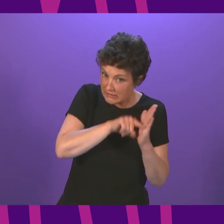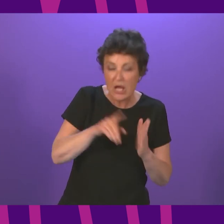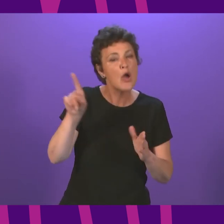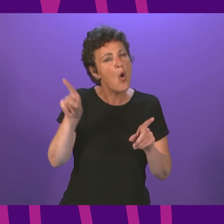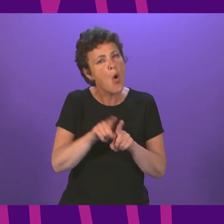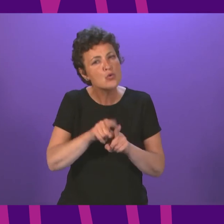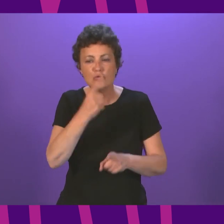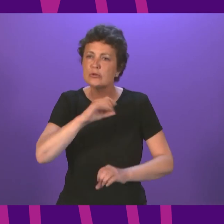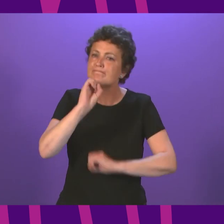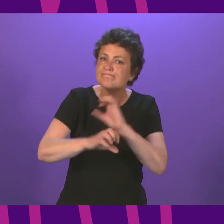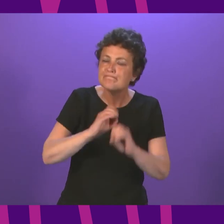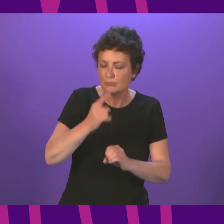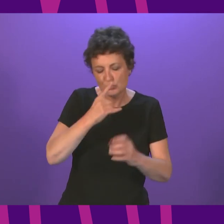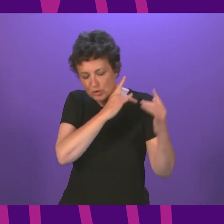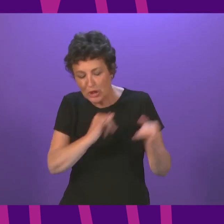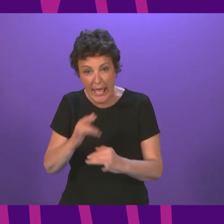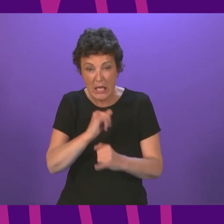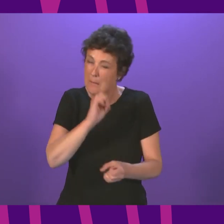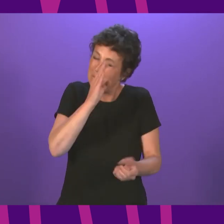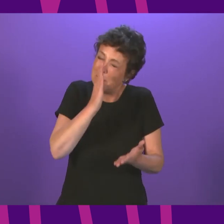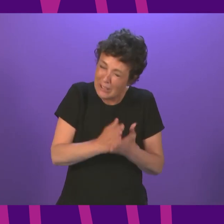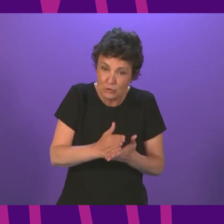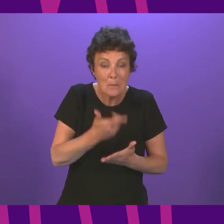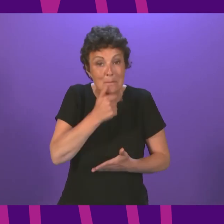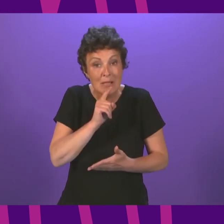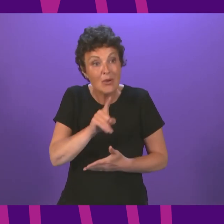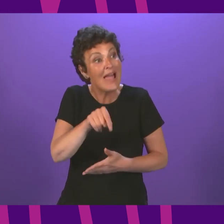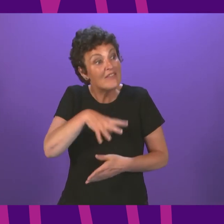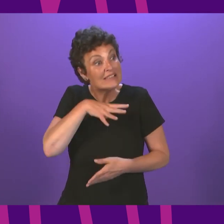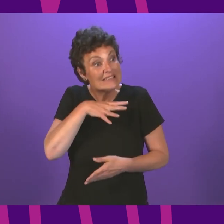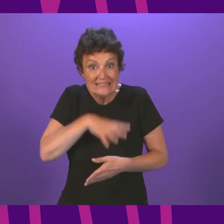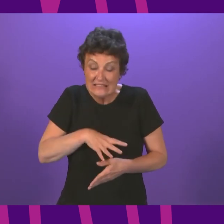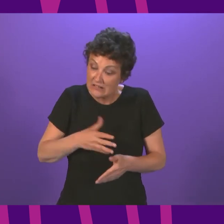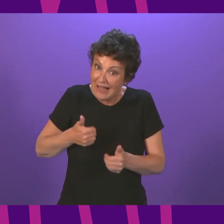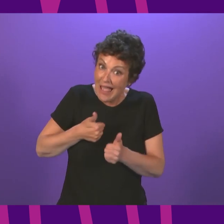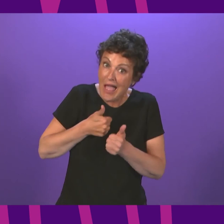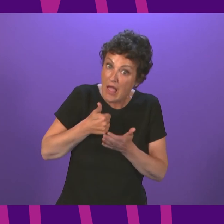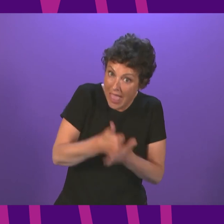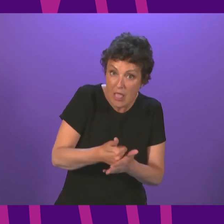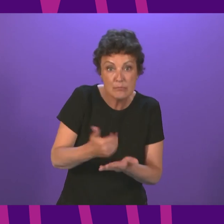nature and character of our recovery from Covid. Indeed, in his latter contribution